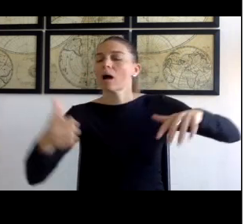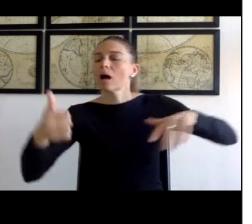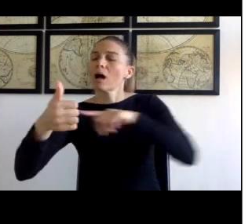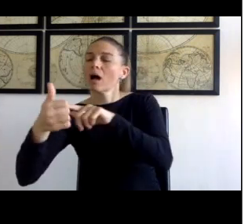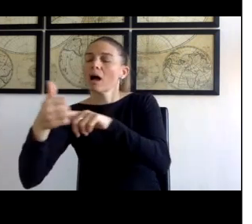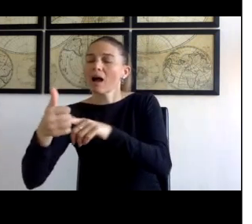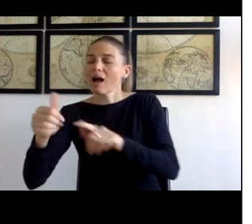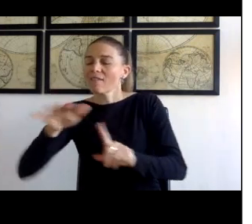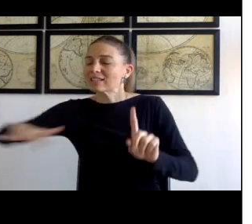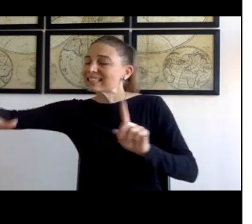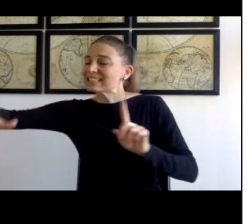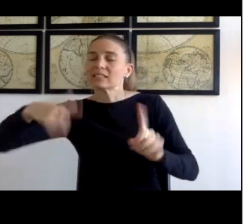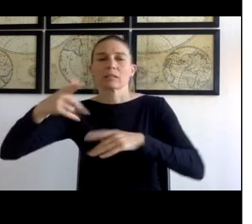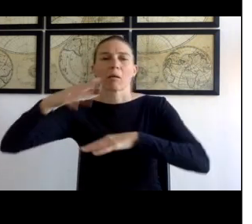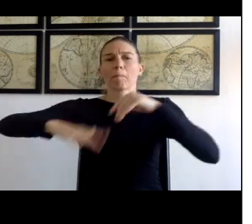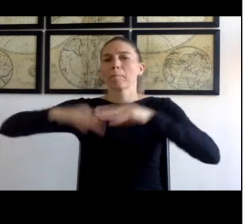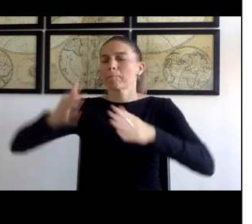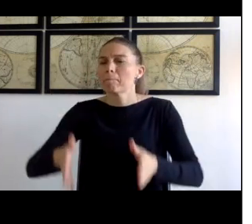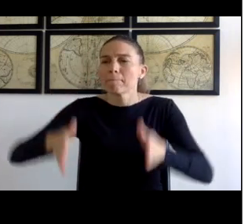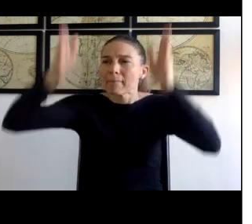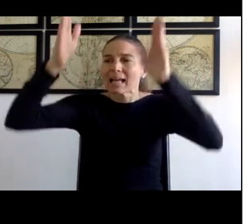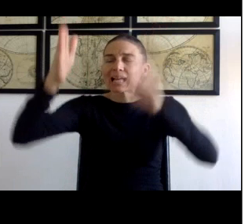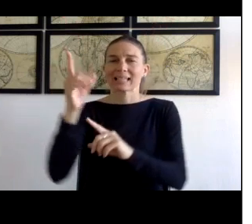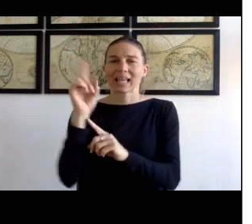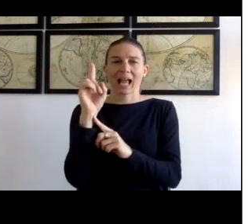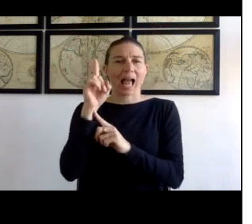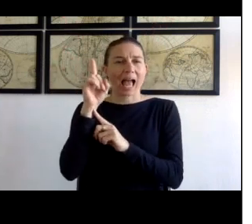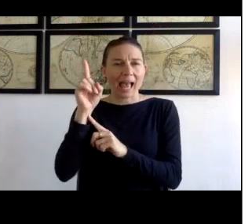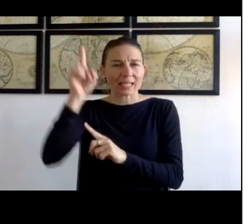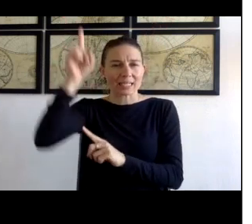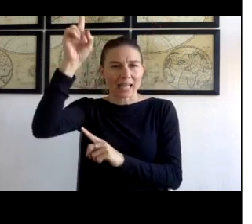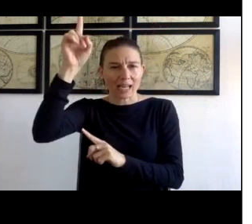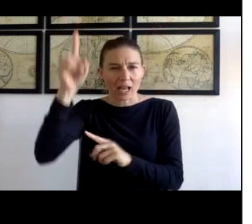So let's say buildings, antennae or the towers, etc.